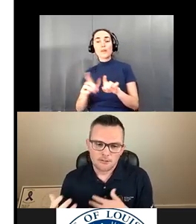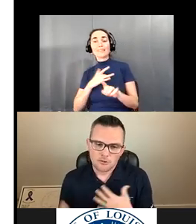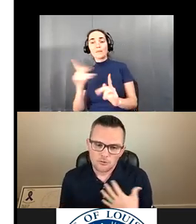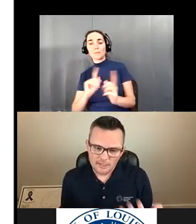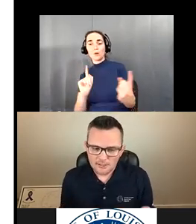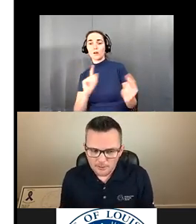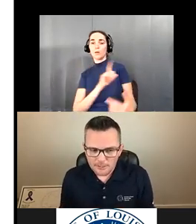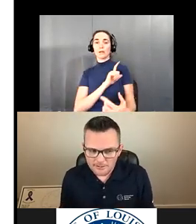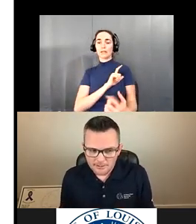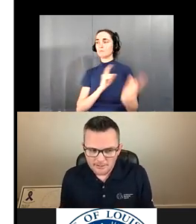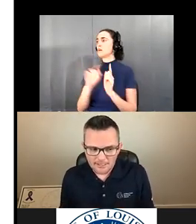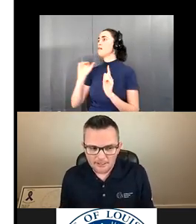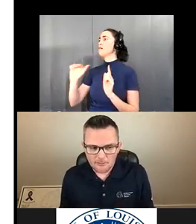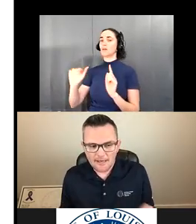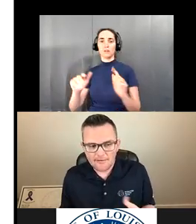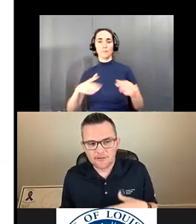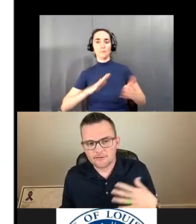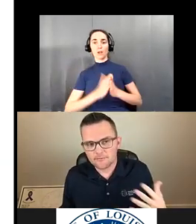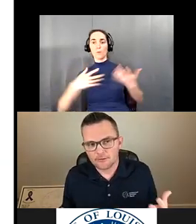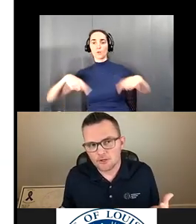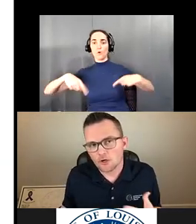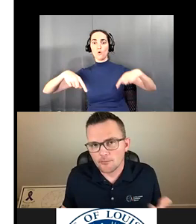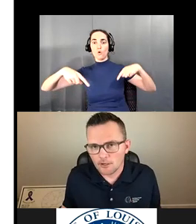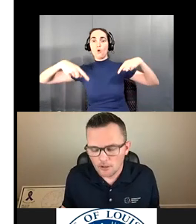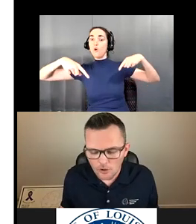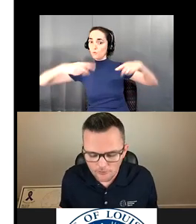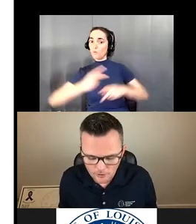So that's going to be it's kind of going to be heavy on on talking about law enforcement.